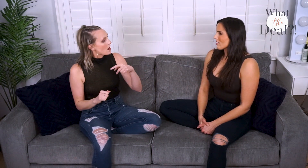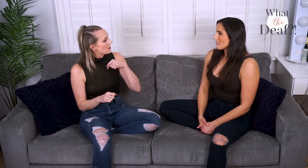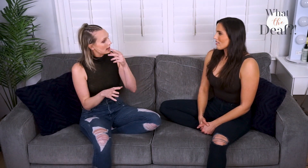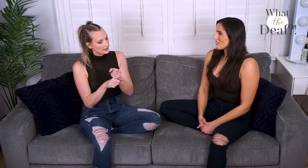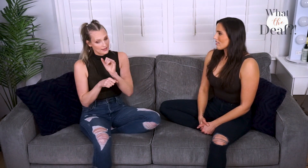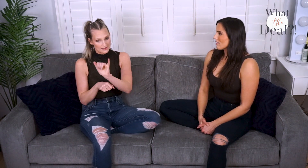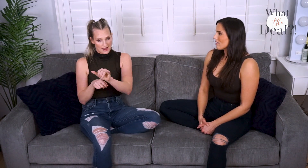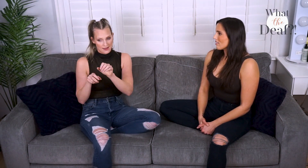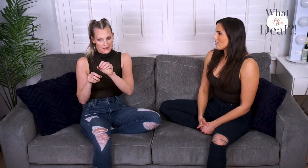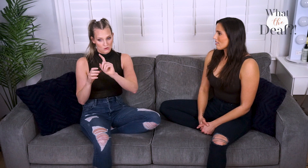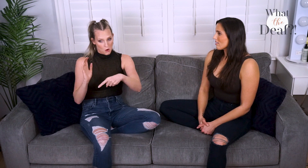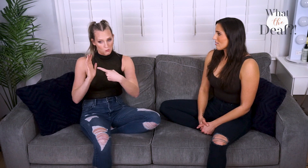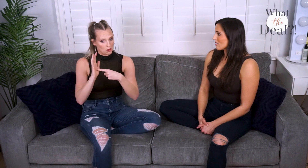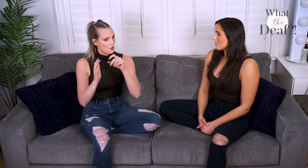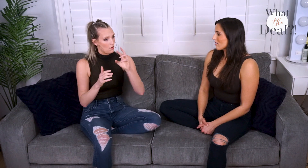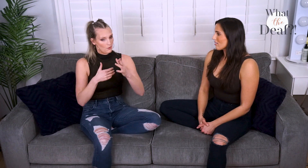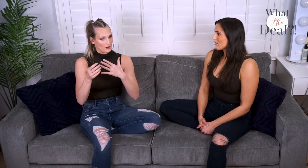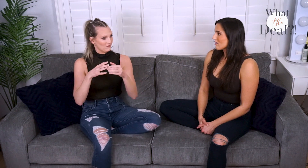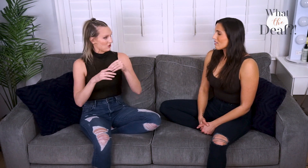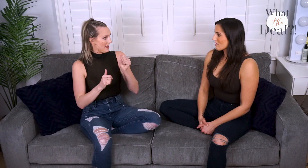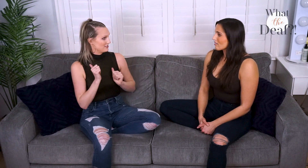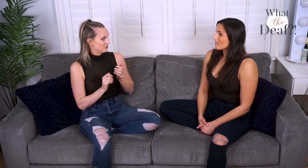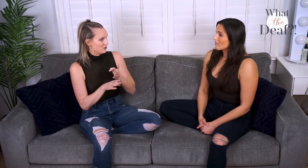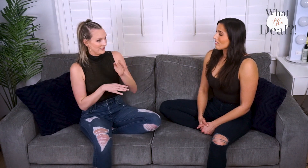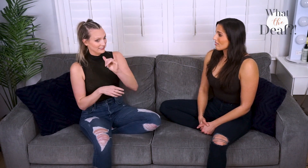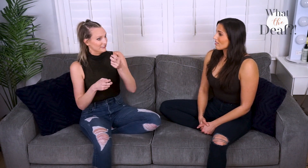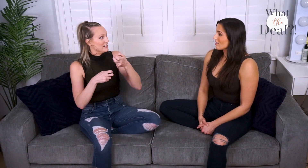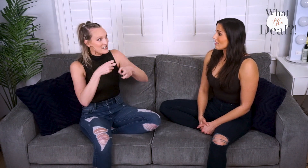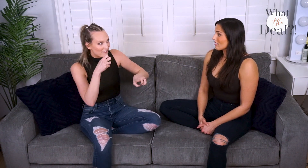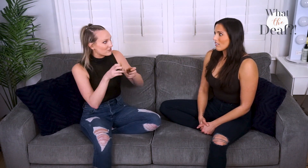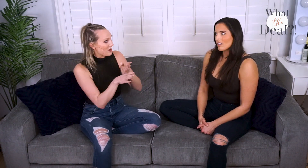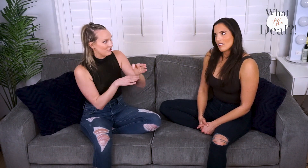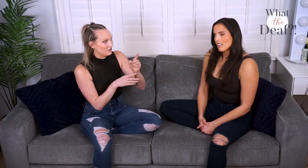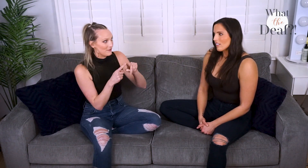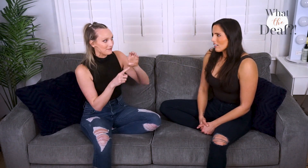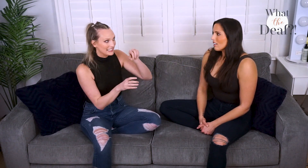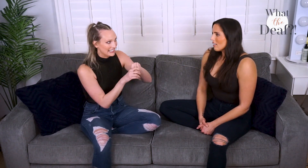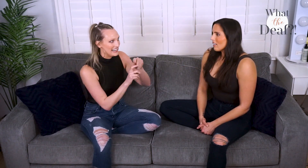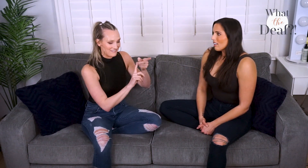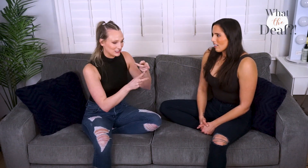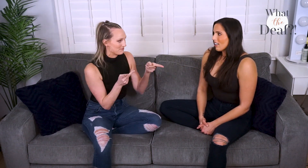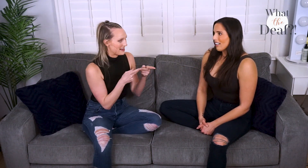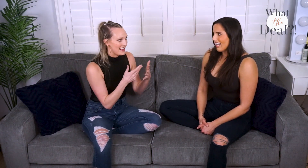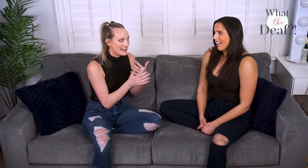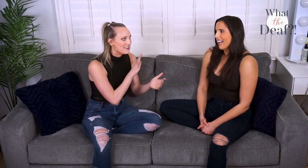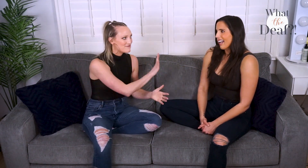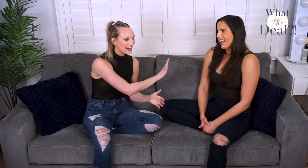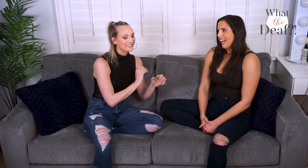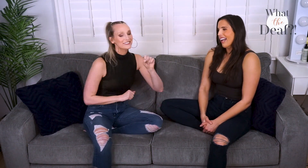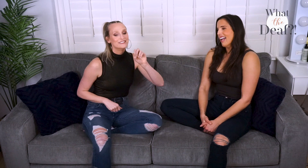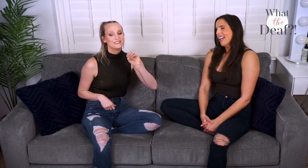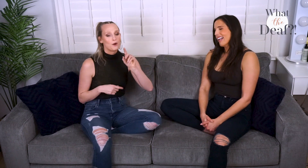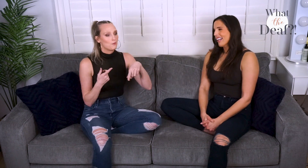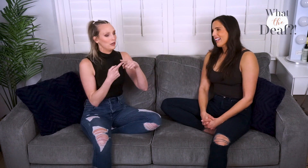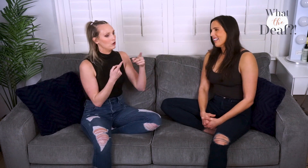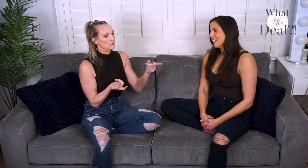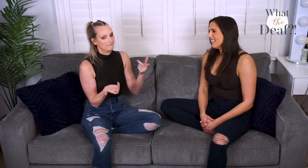"Okay, you know what? I didn't get this role," or whatever, you know, in the acting career, which is a very, very tough career field to begin with,